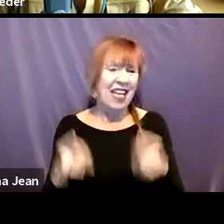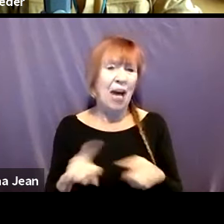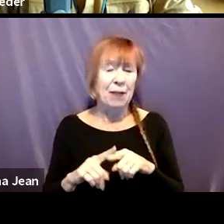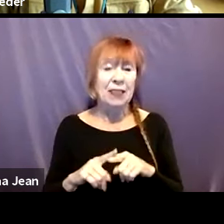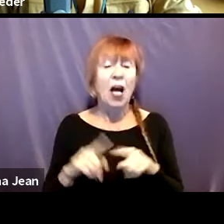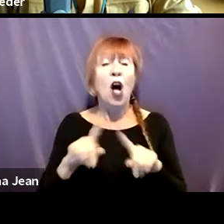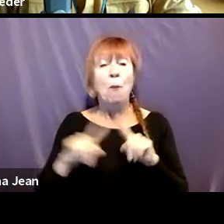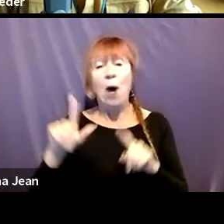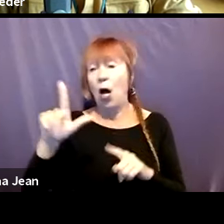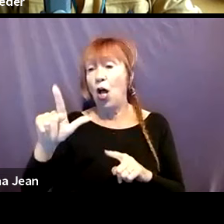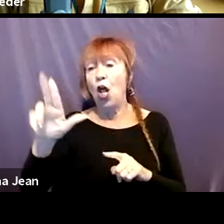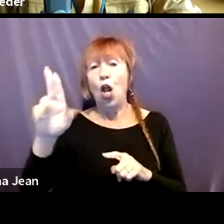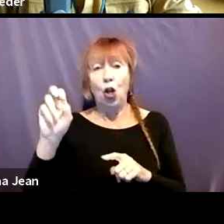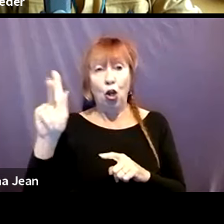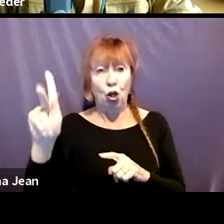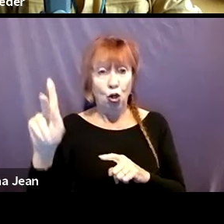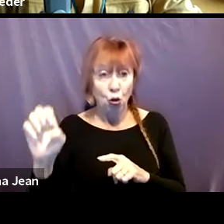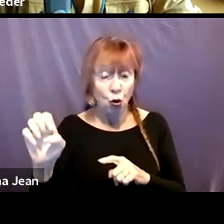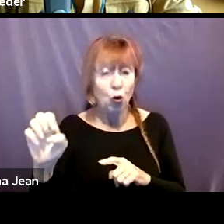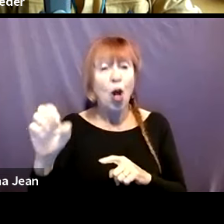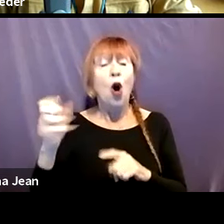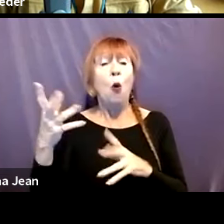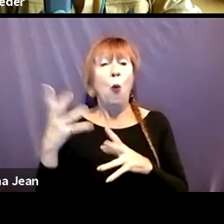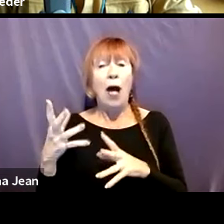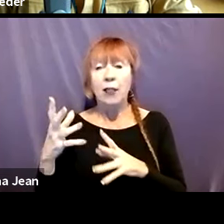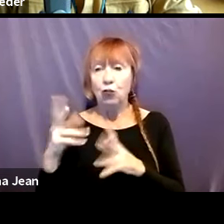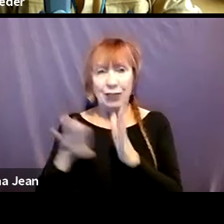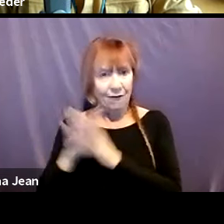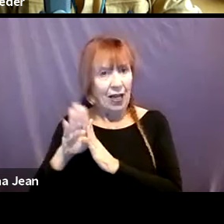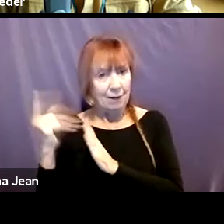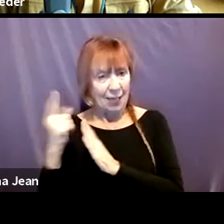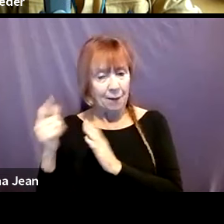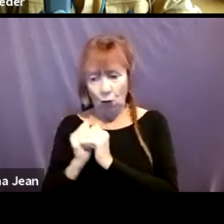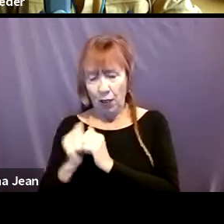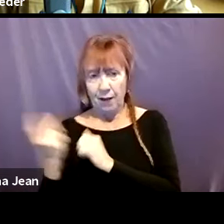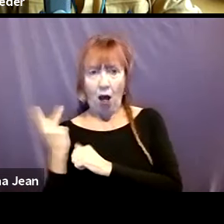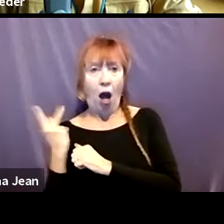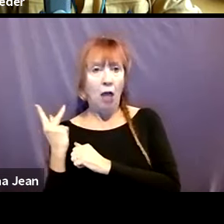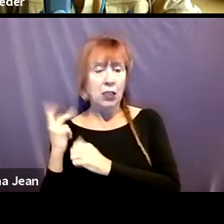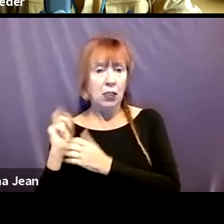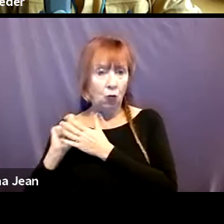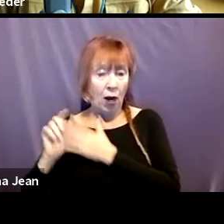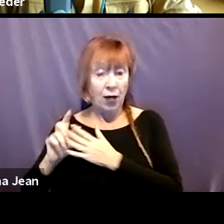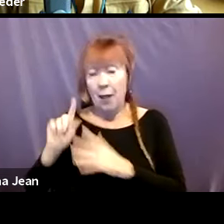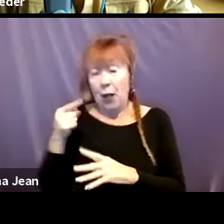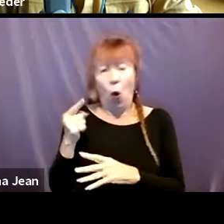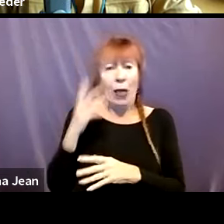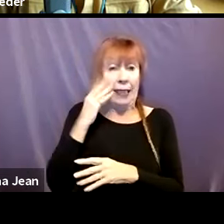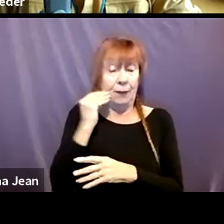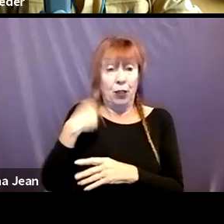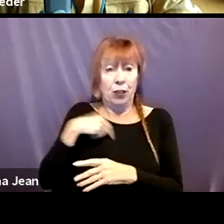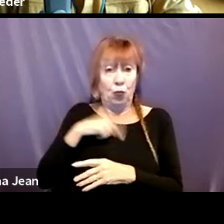really, really wanted to find something with us, and the only experience we really knew how to talk about back then